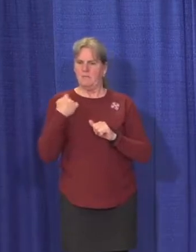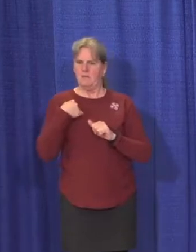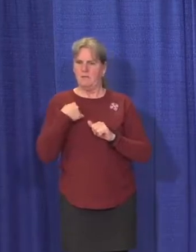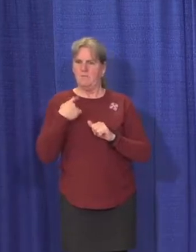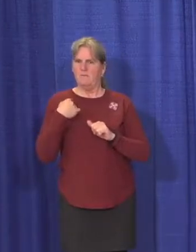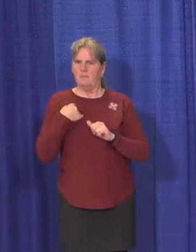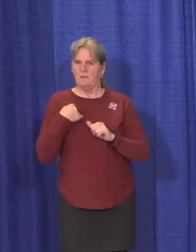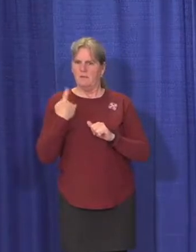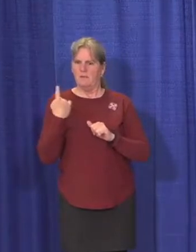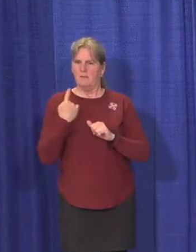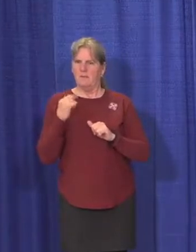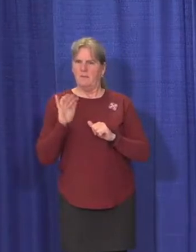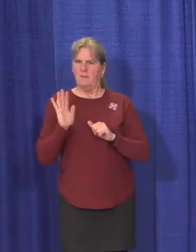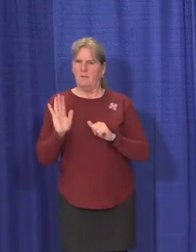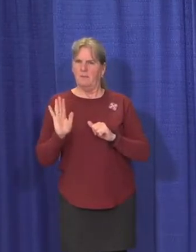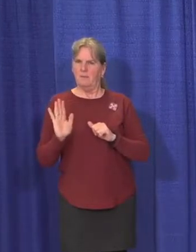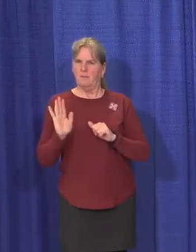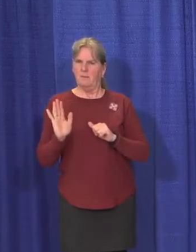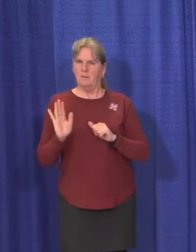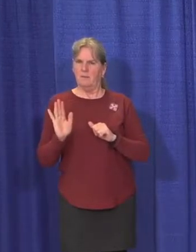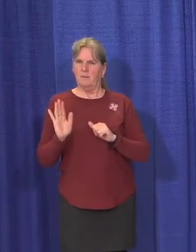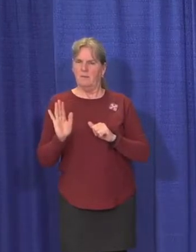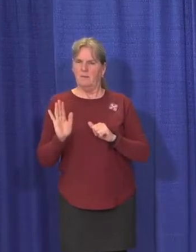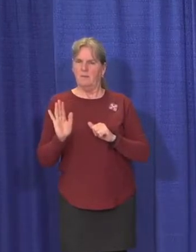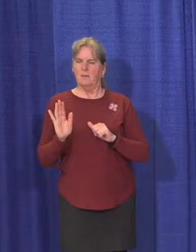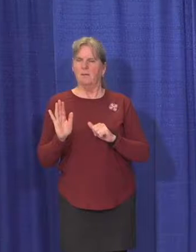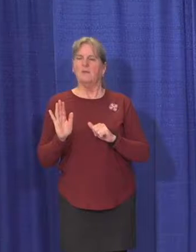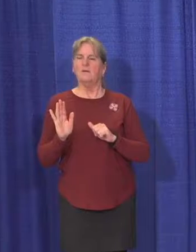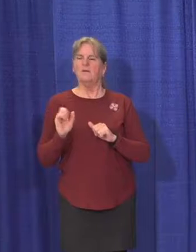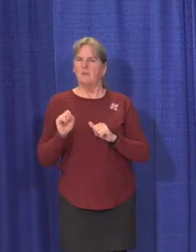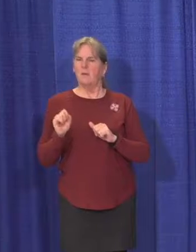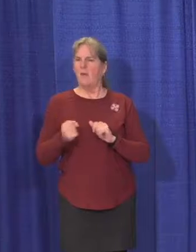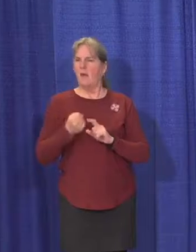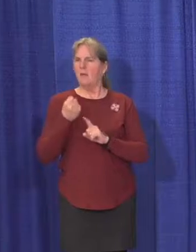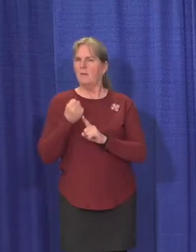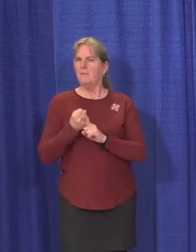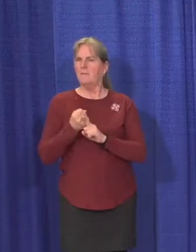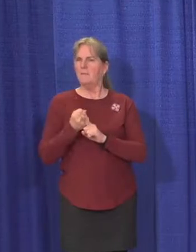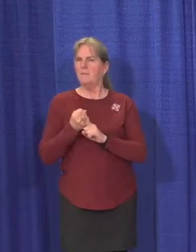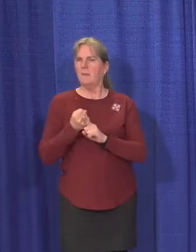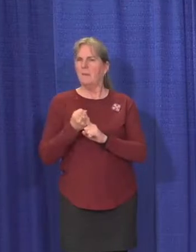back for individual benefit and that's normal.